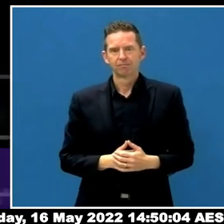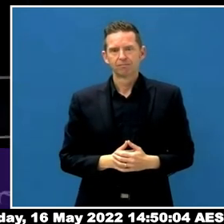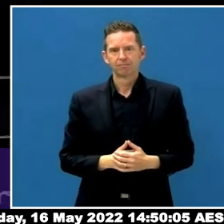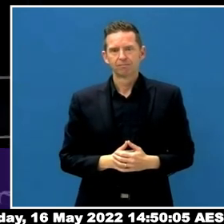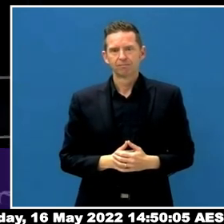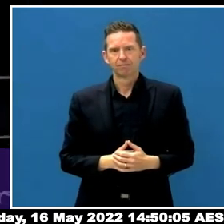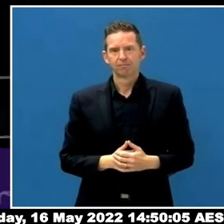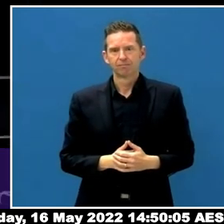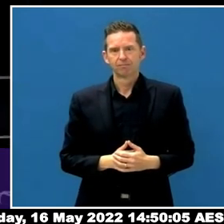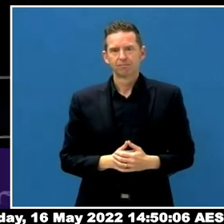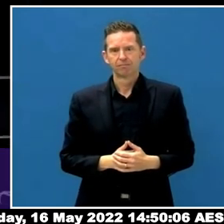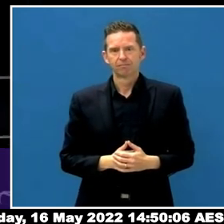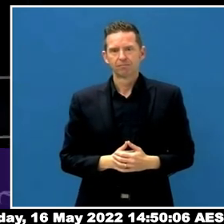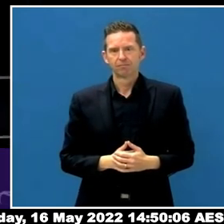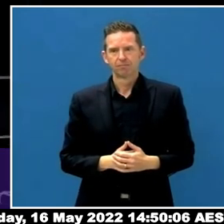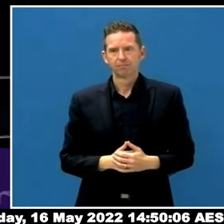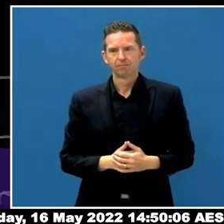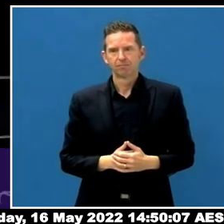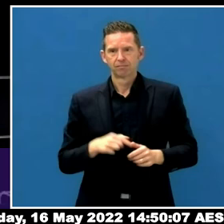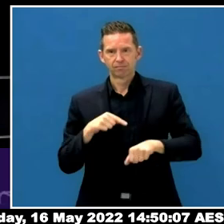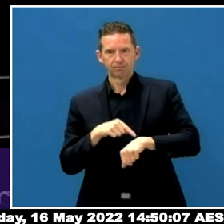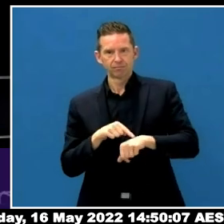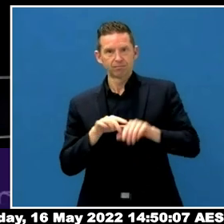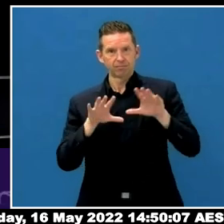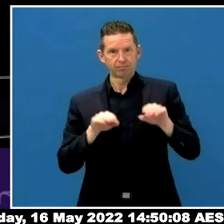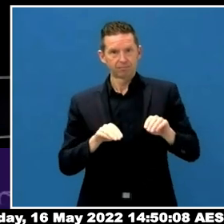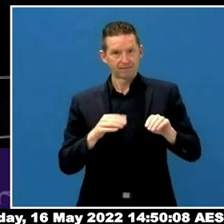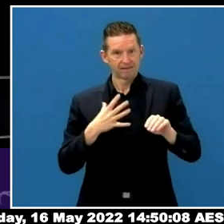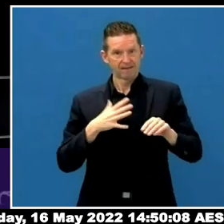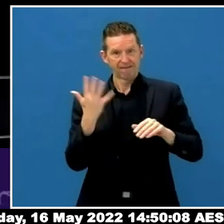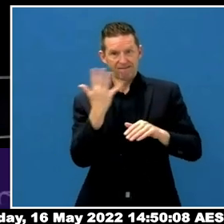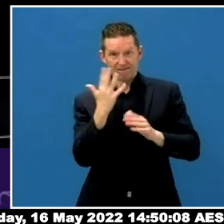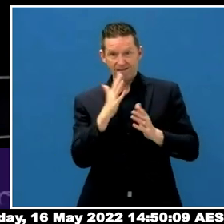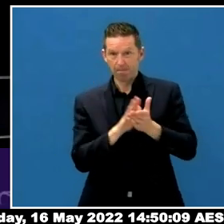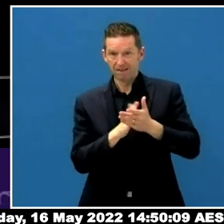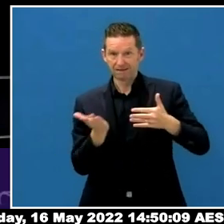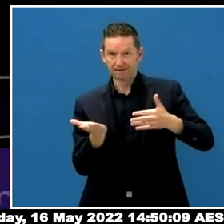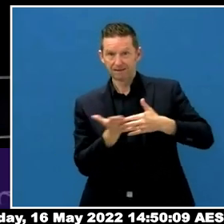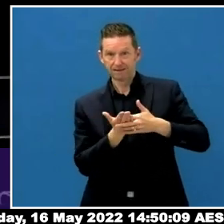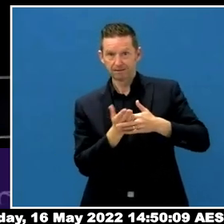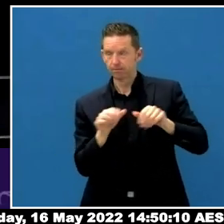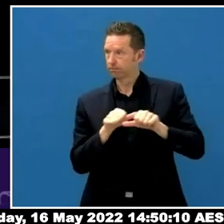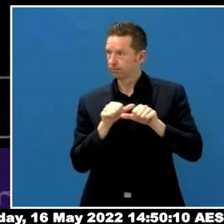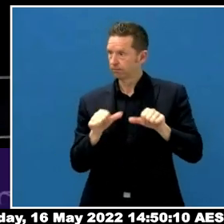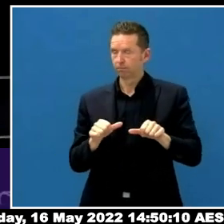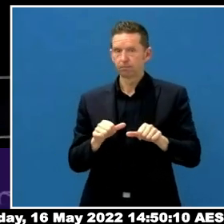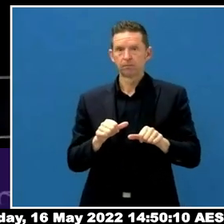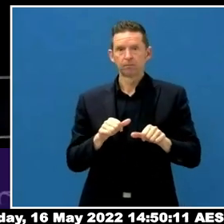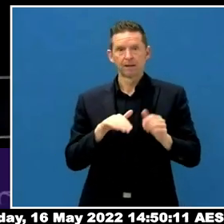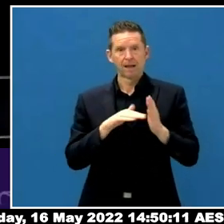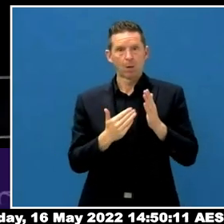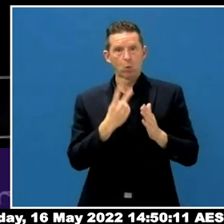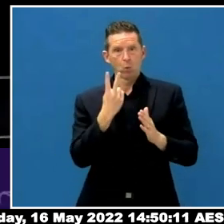We need 15 minutes. 15 minutes. It is now 2.50. We'll come back at 3.05 pm.